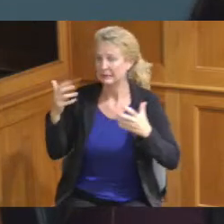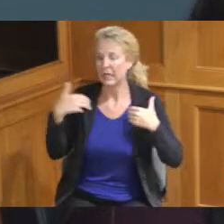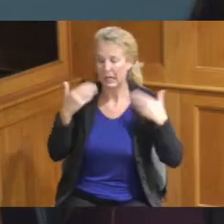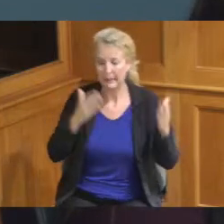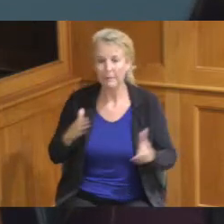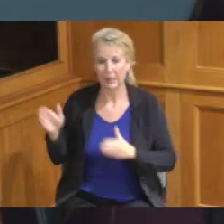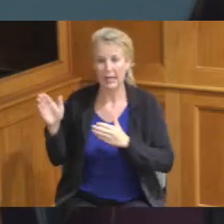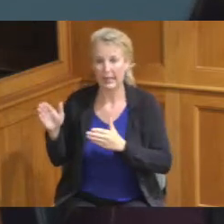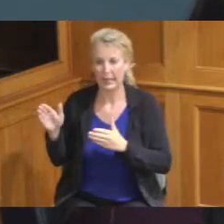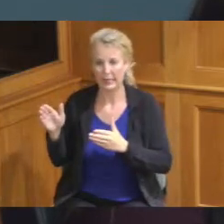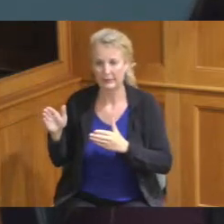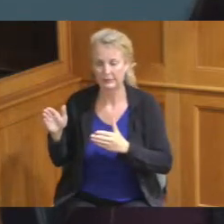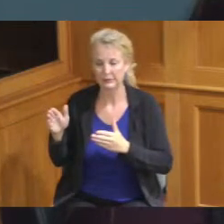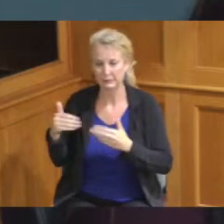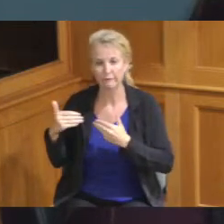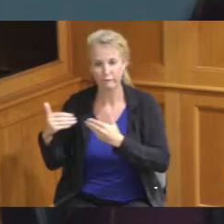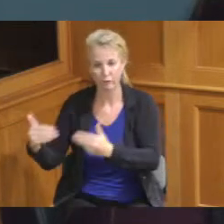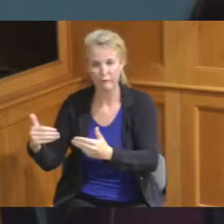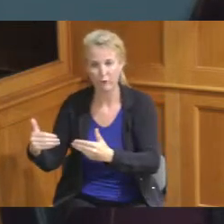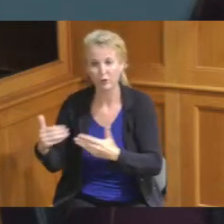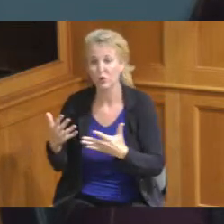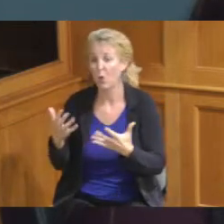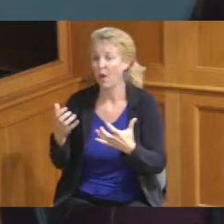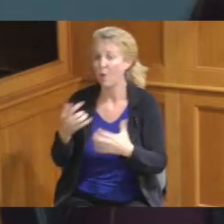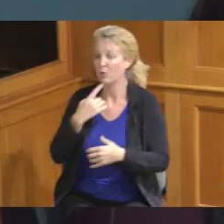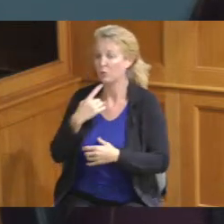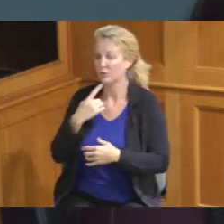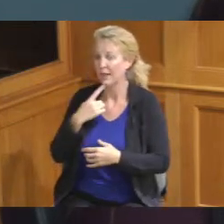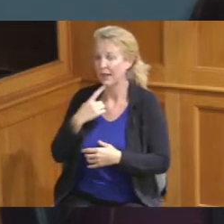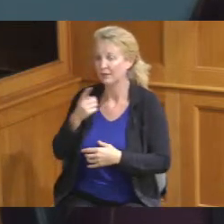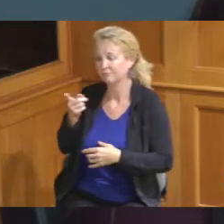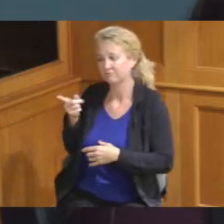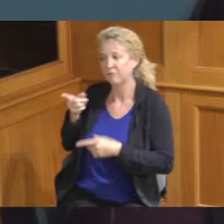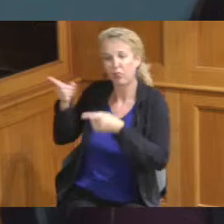was going to move forward and I just wanted to say that since he's he's not here and that was